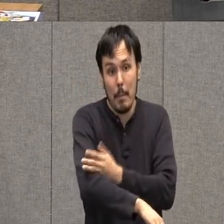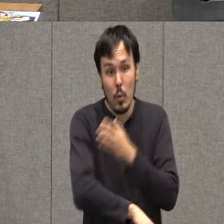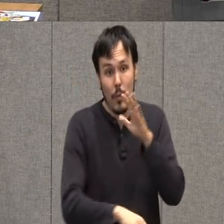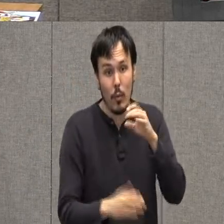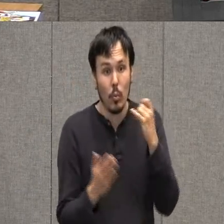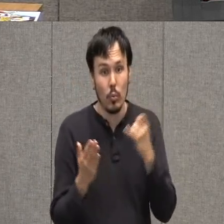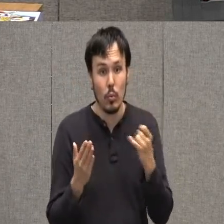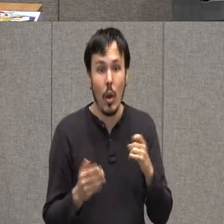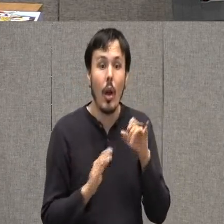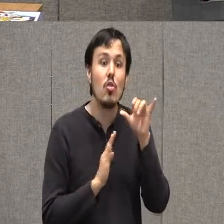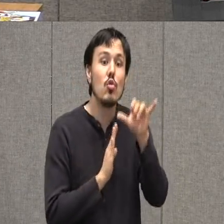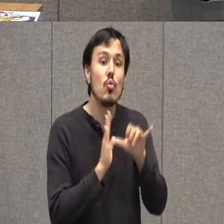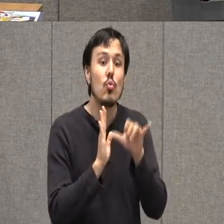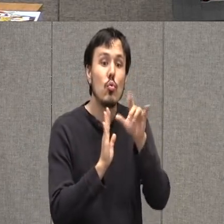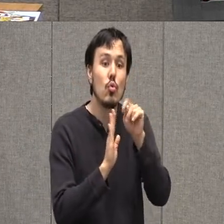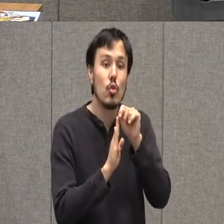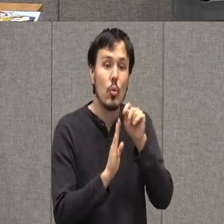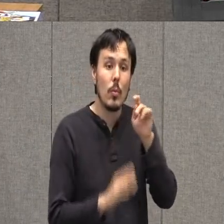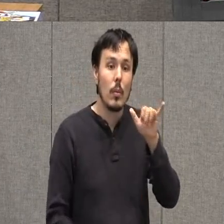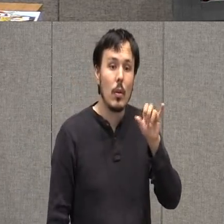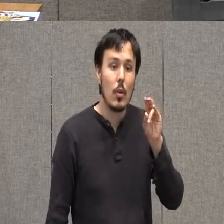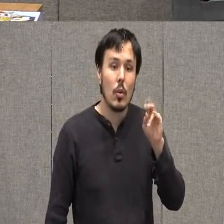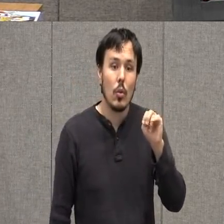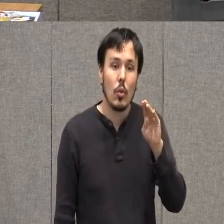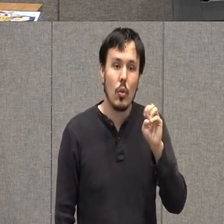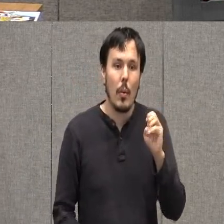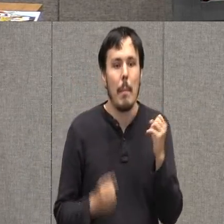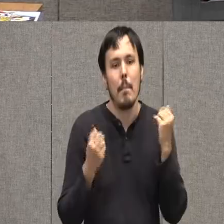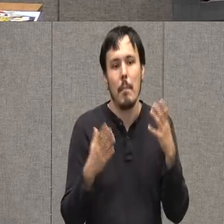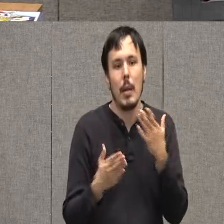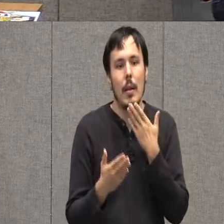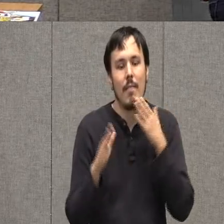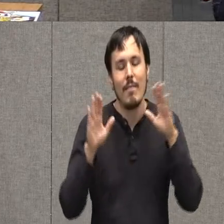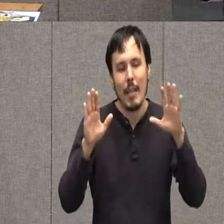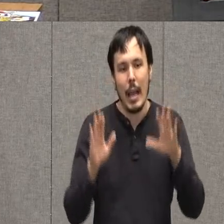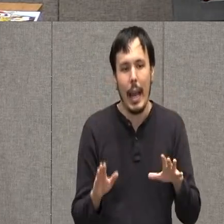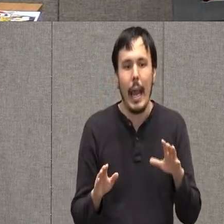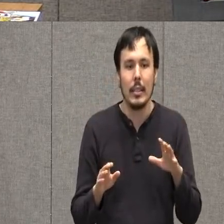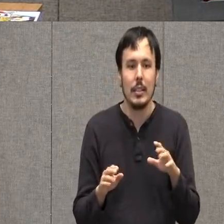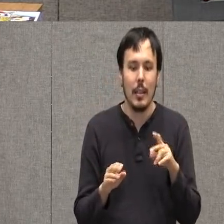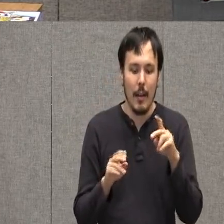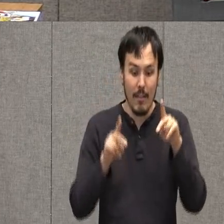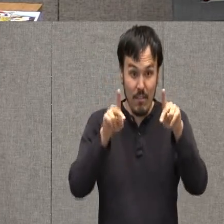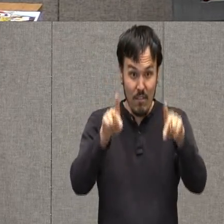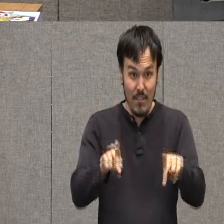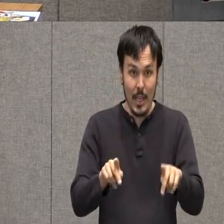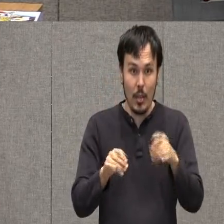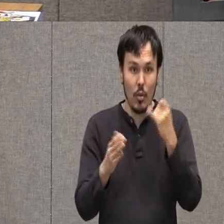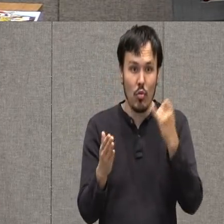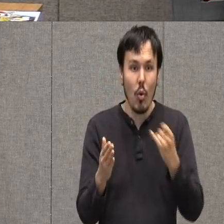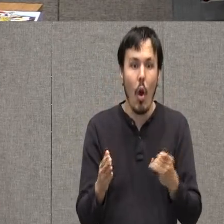YouTube has a lot of fantastic figure drawing tutorials. And they start in lot of these similar ways